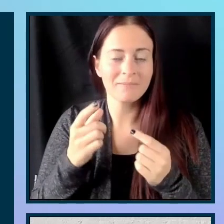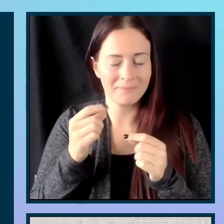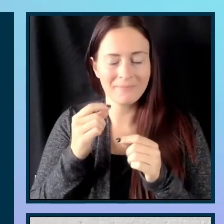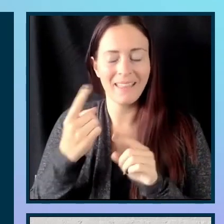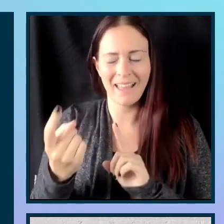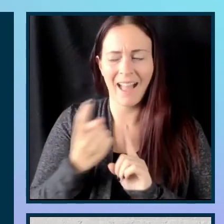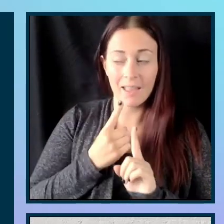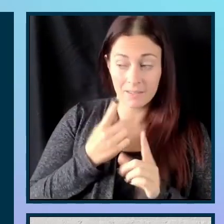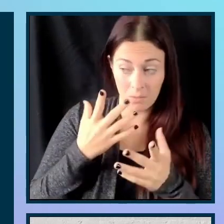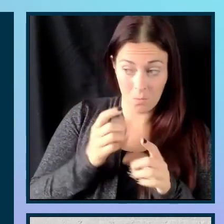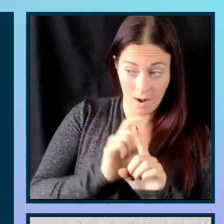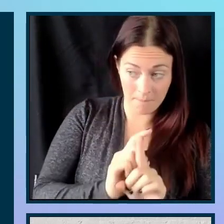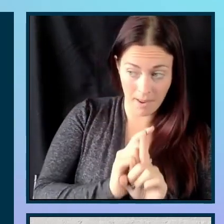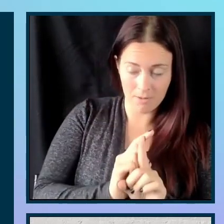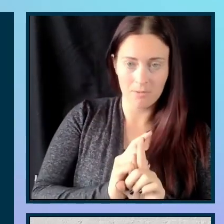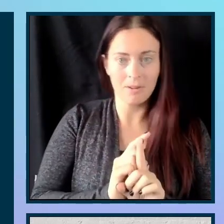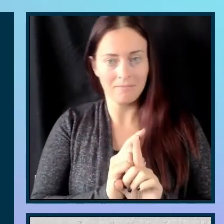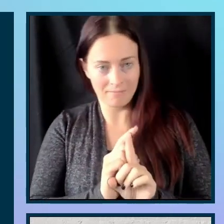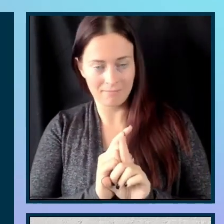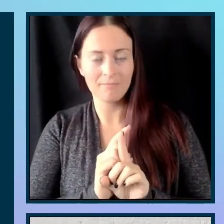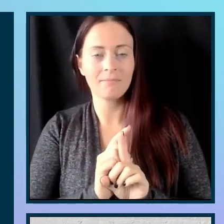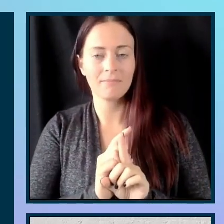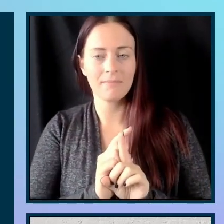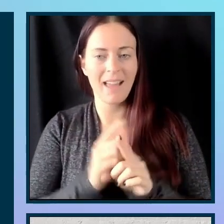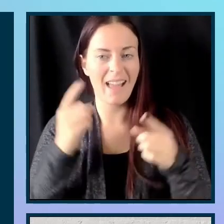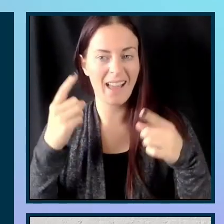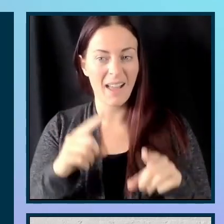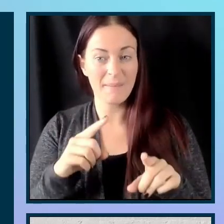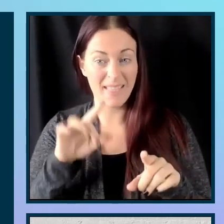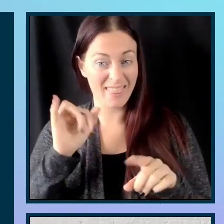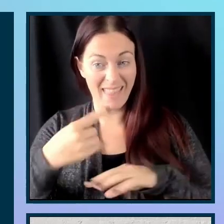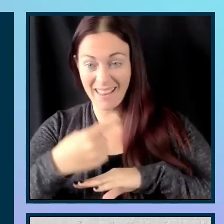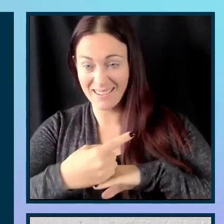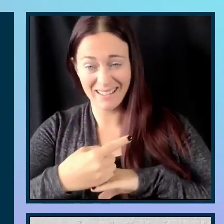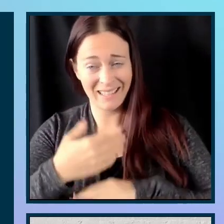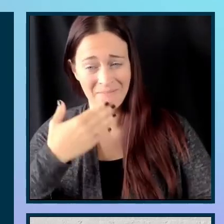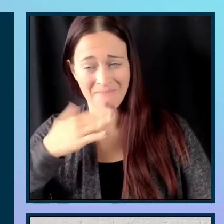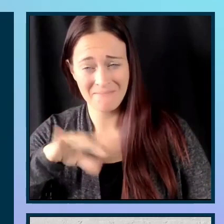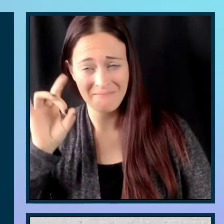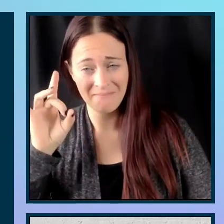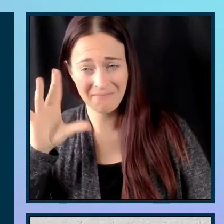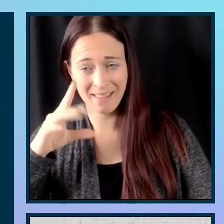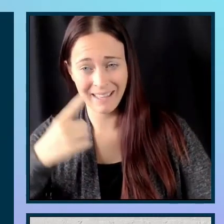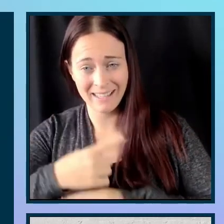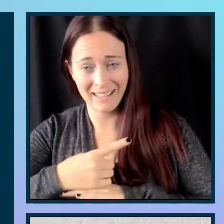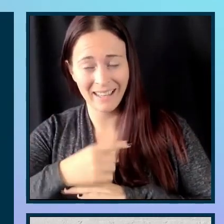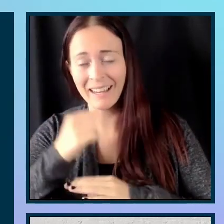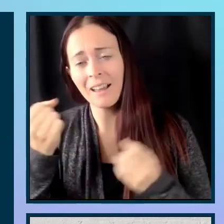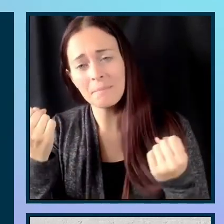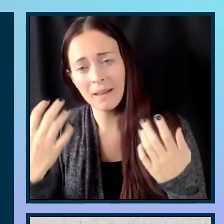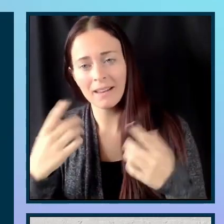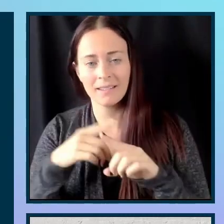It happened to me on a day that was not a good day. I don't have many of those, but it was in the middle of the pandemic,